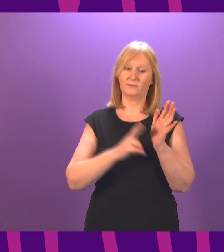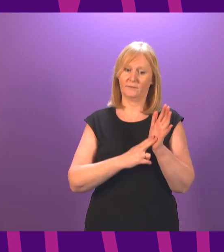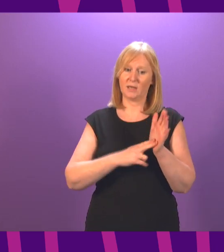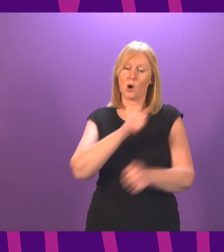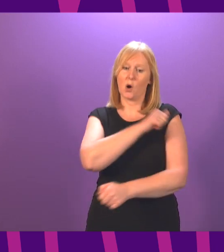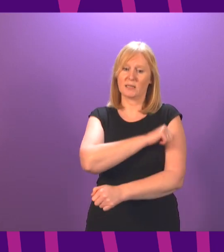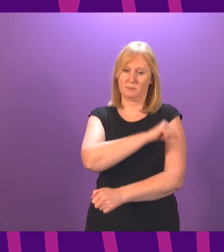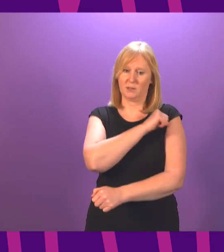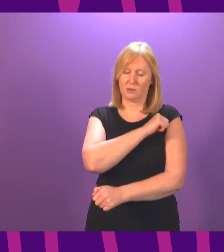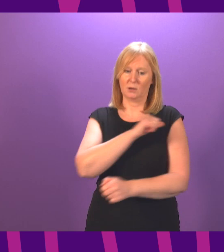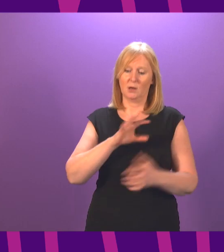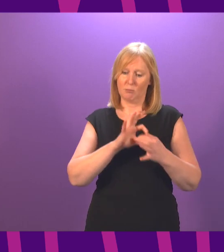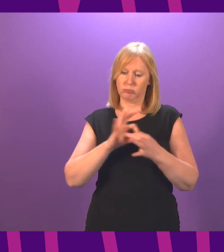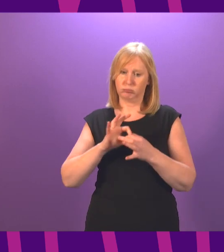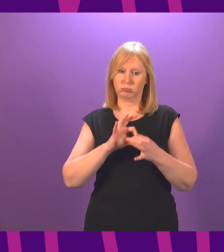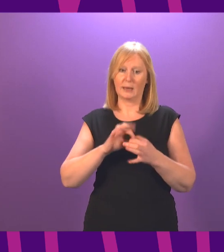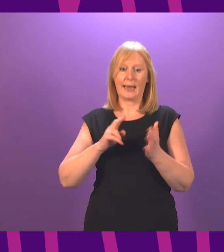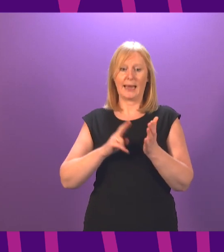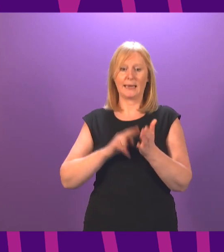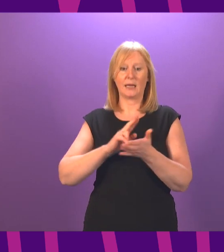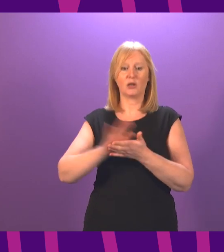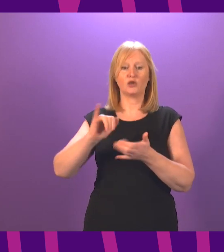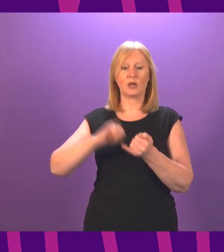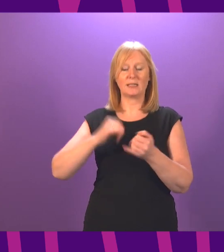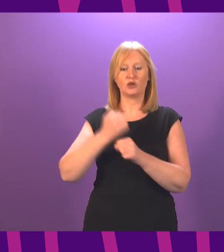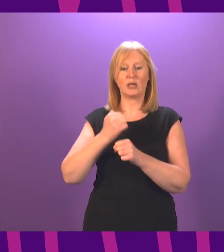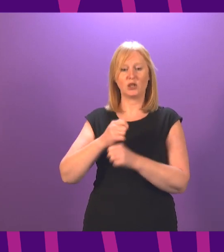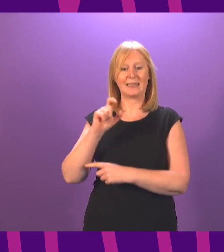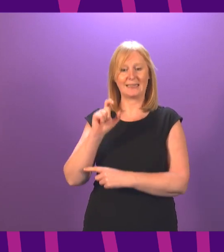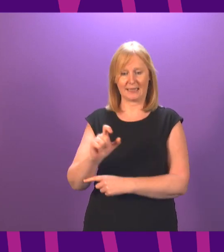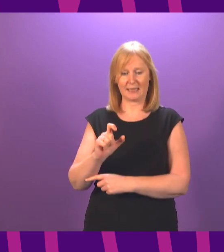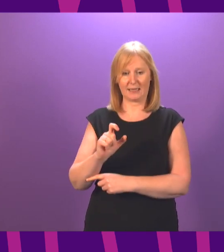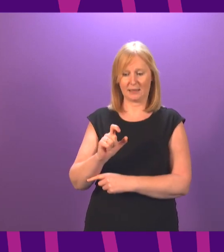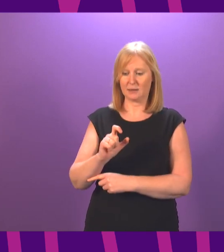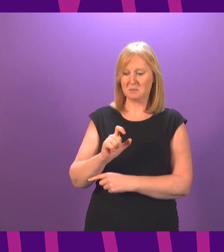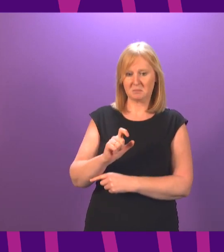Medical Welfare Service and NHS Greater Glasgow and Clyde. That demonstrates the effectiveness